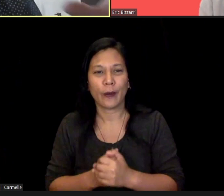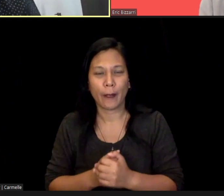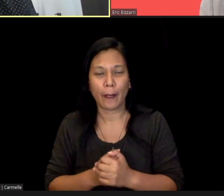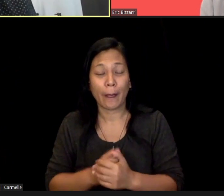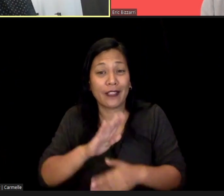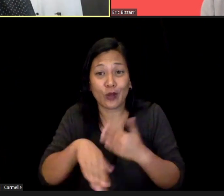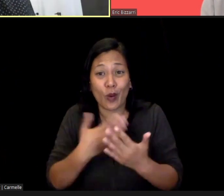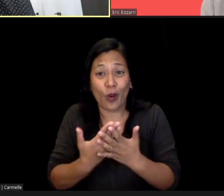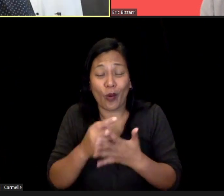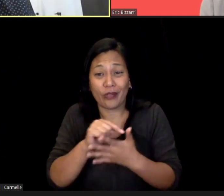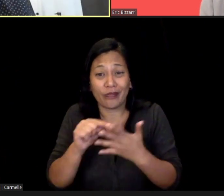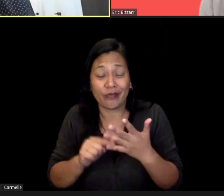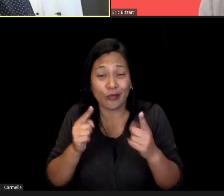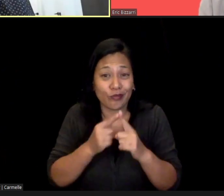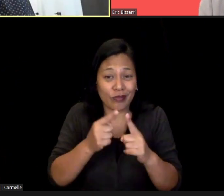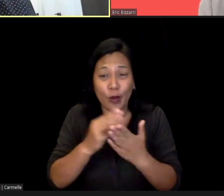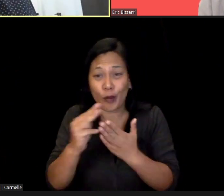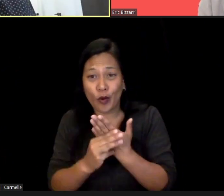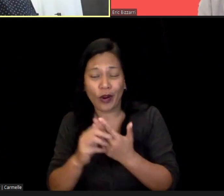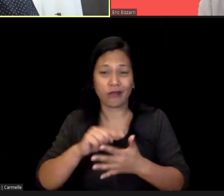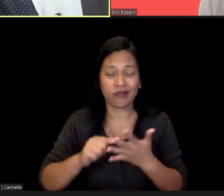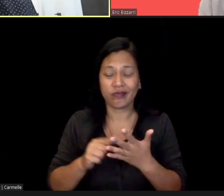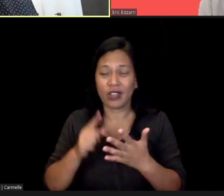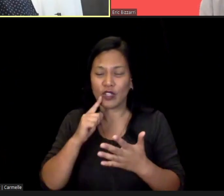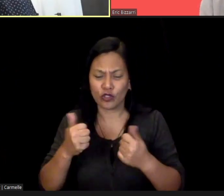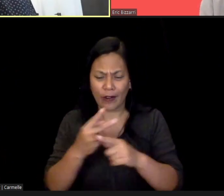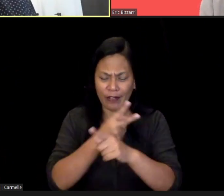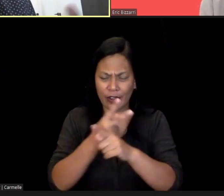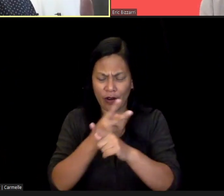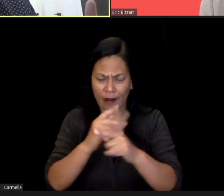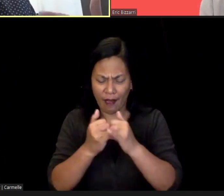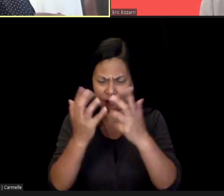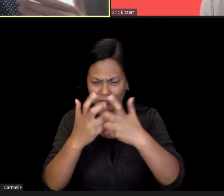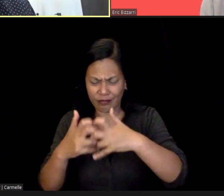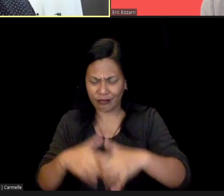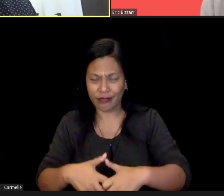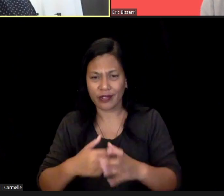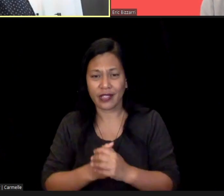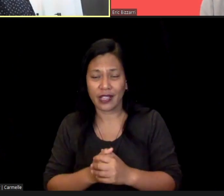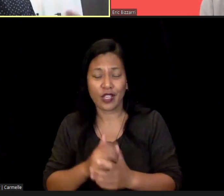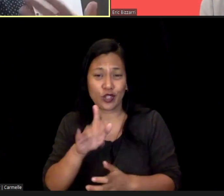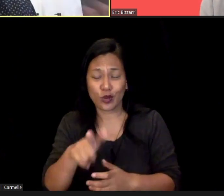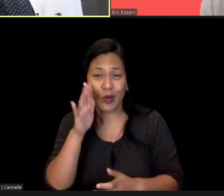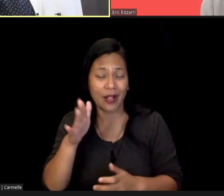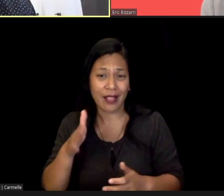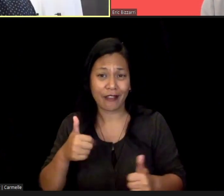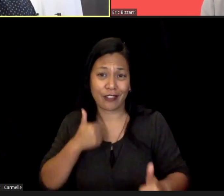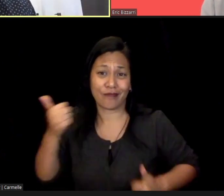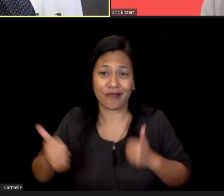all of these incentives from all these different places in this kind of patchwork quilt, and you're going to have to get bold and hustle very fast.